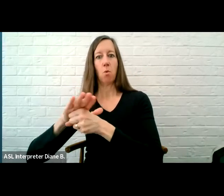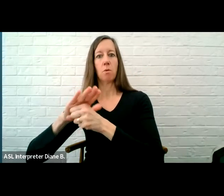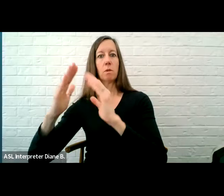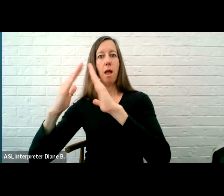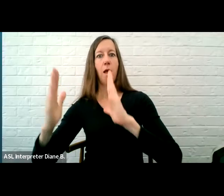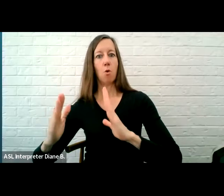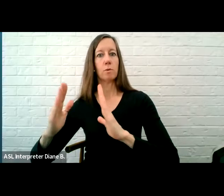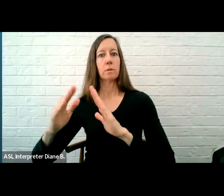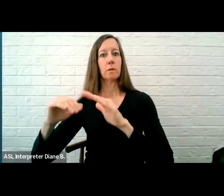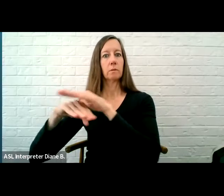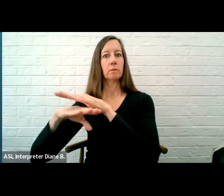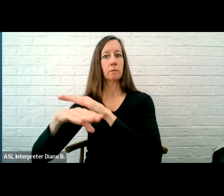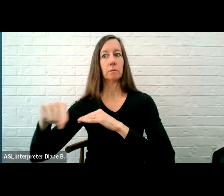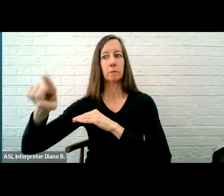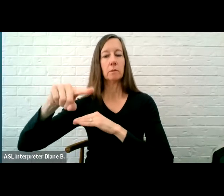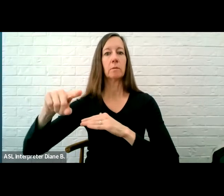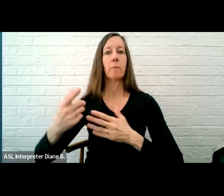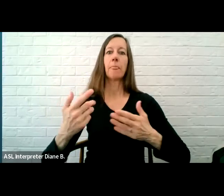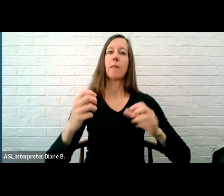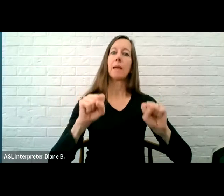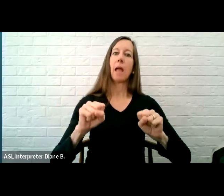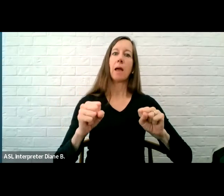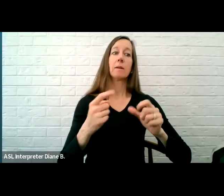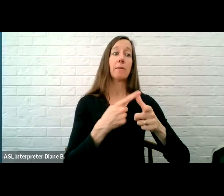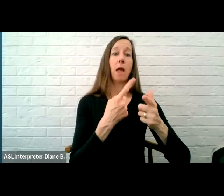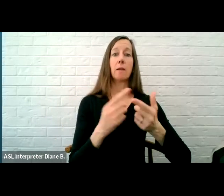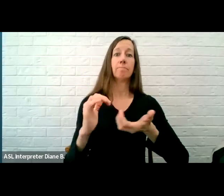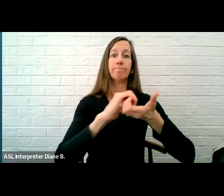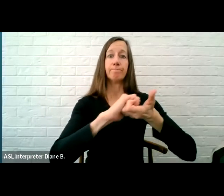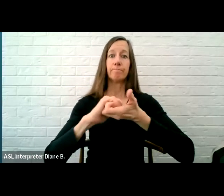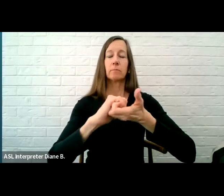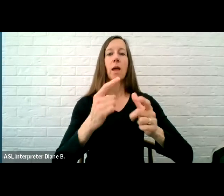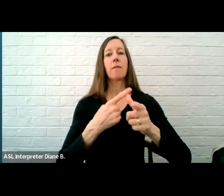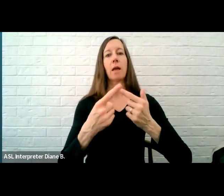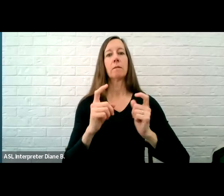can access resources such as housing vouchers and in addition to sort of you